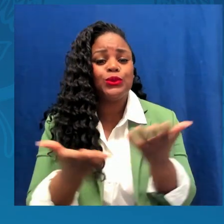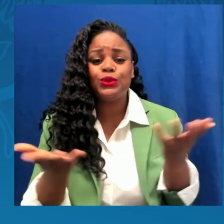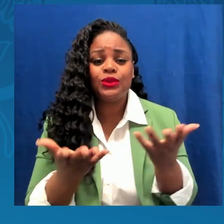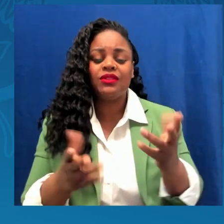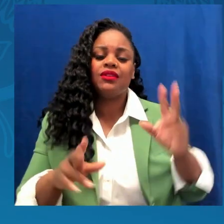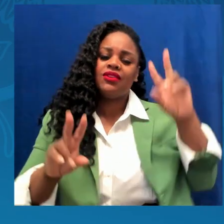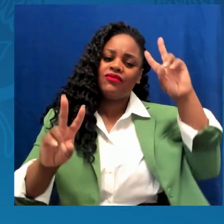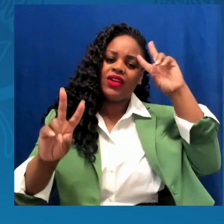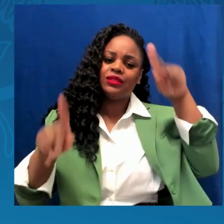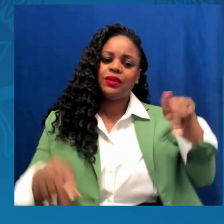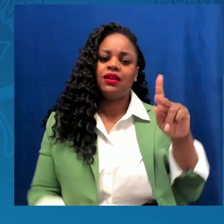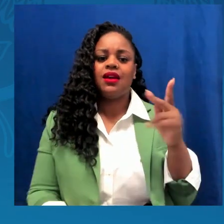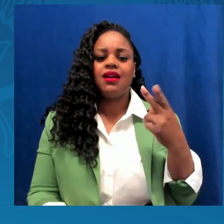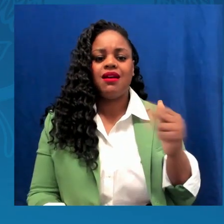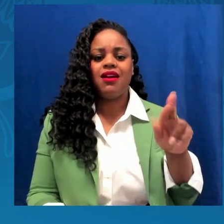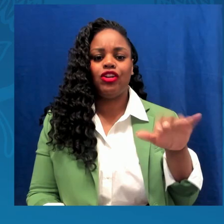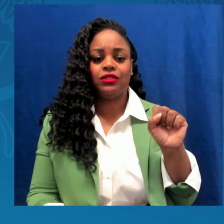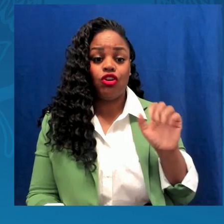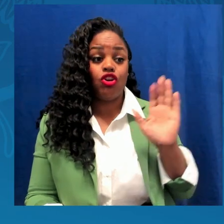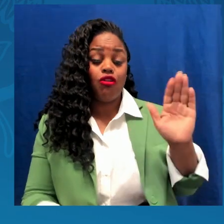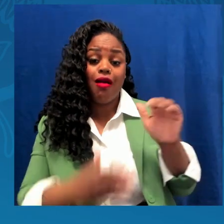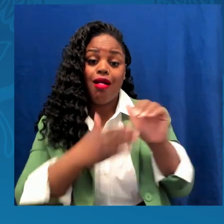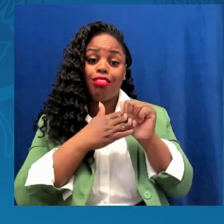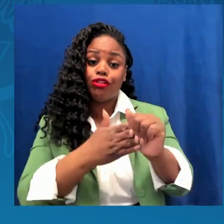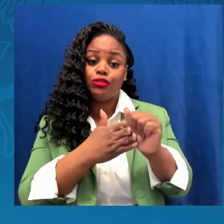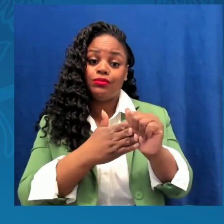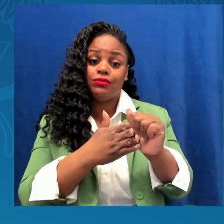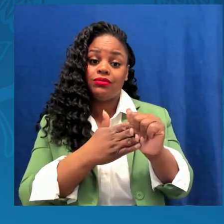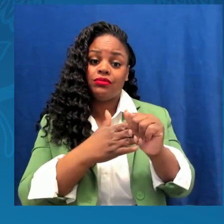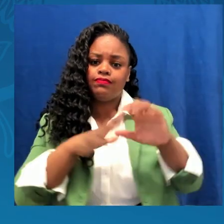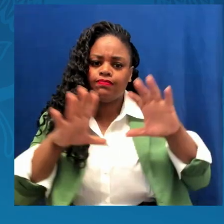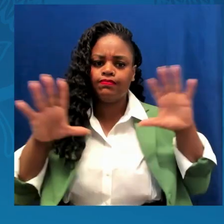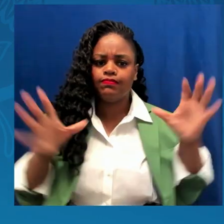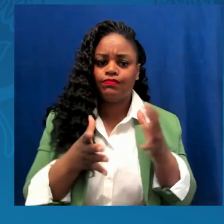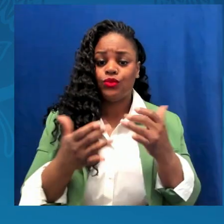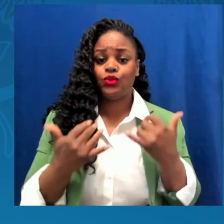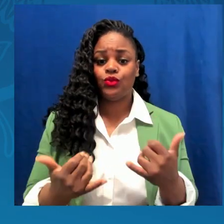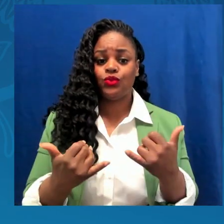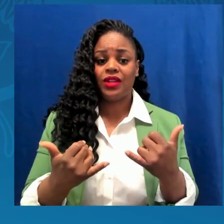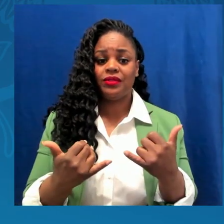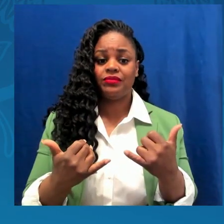whose leadership has brought us here today. Vice President Harris has stood with us